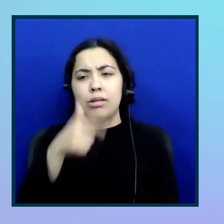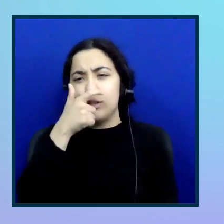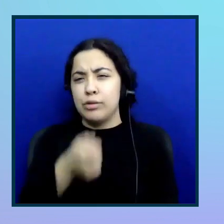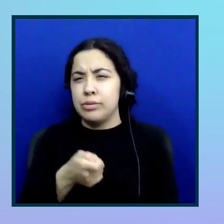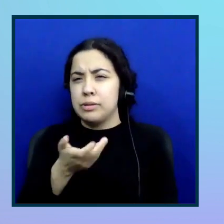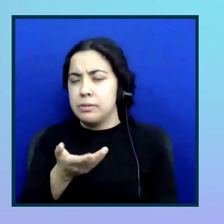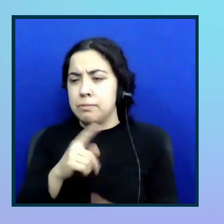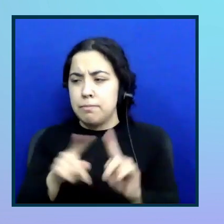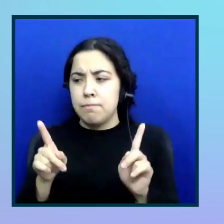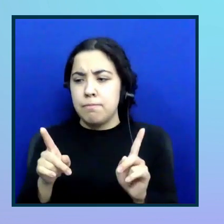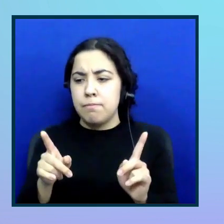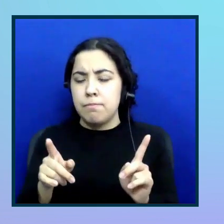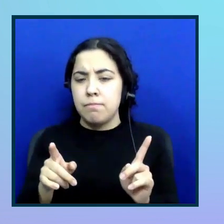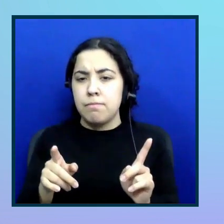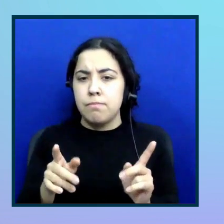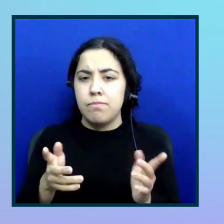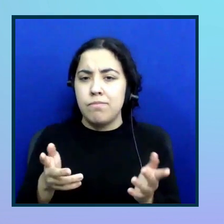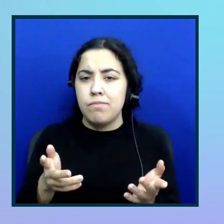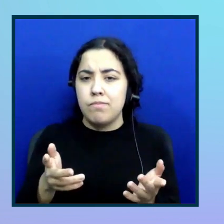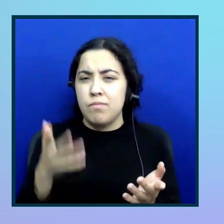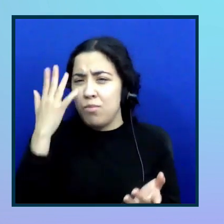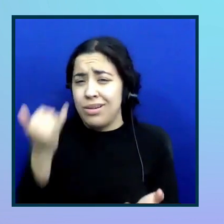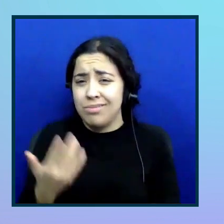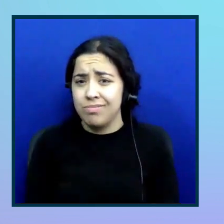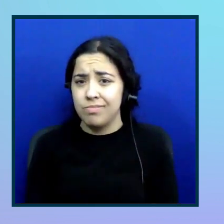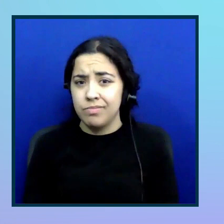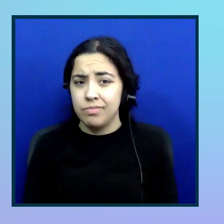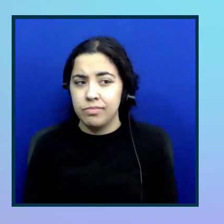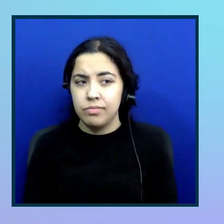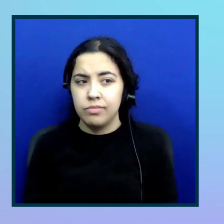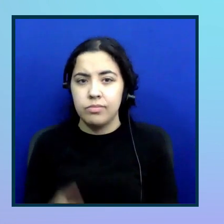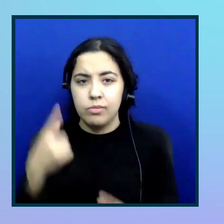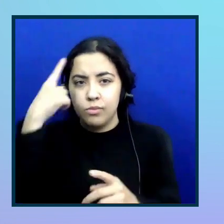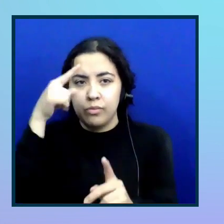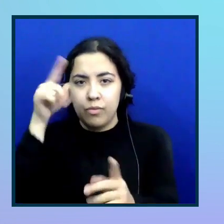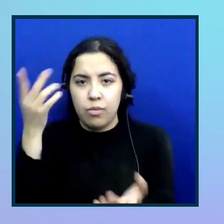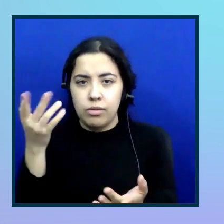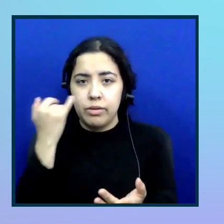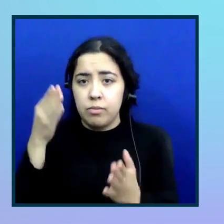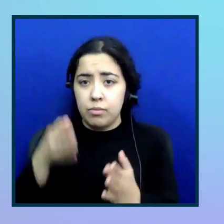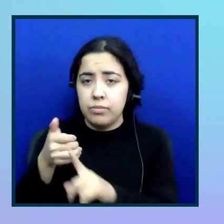but I just asked the question, why, what does this actually serve? If someone is able to see this indicator